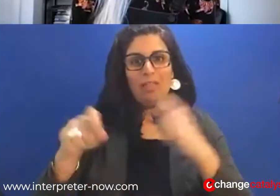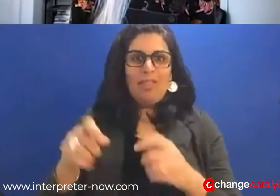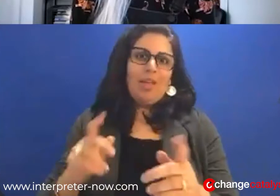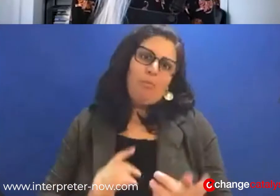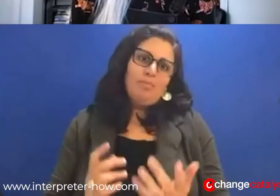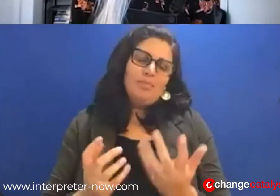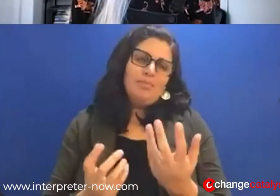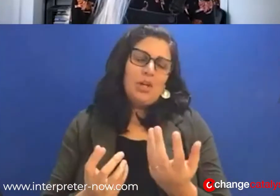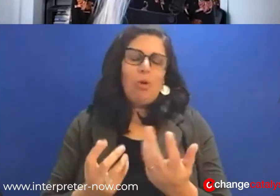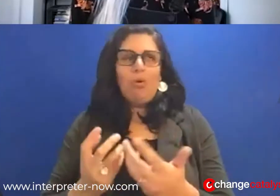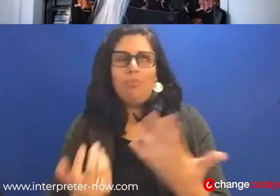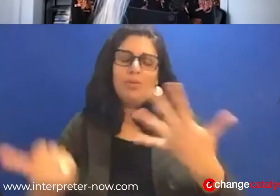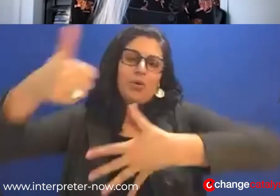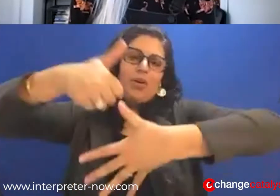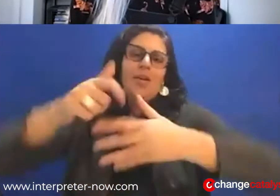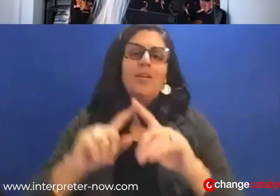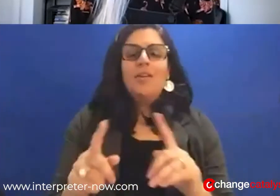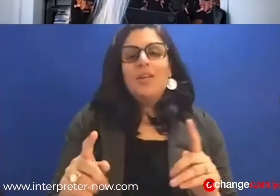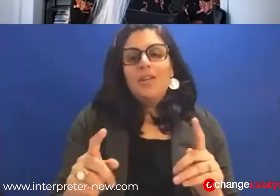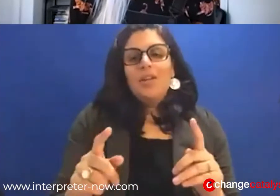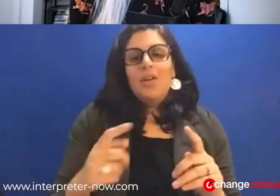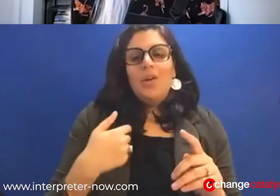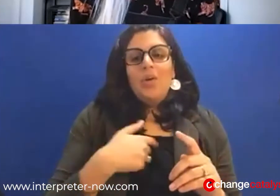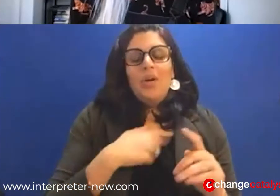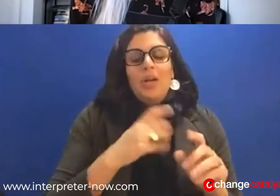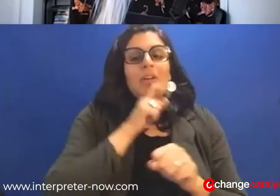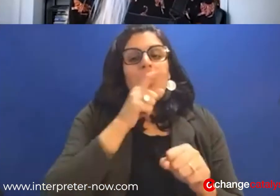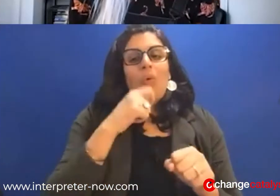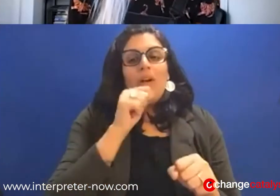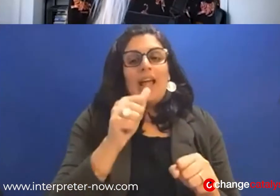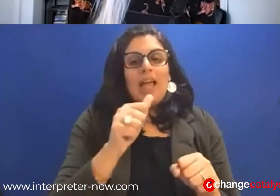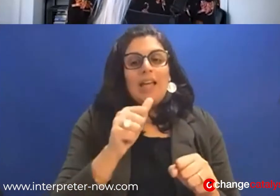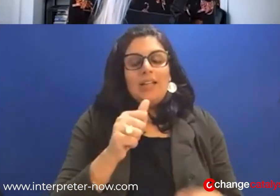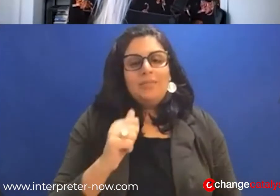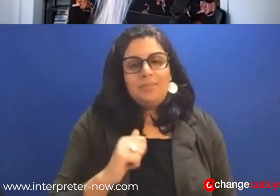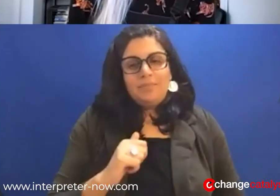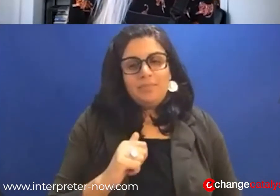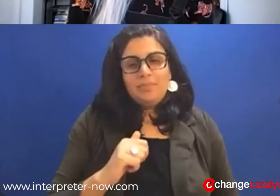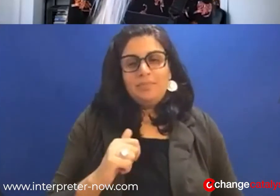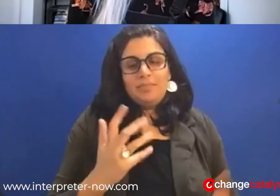We're very intentional about not engineering in FOMO, about creating psychological safety